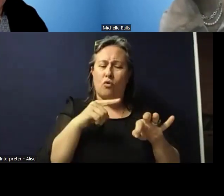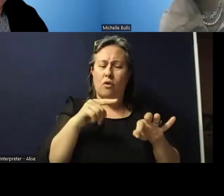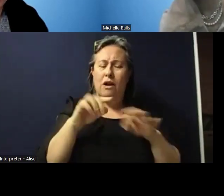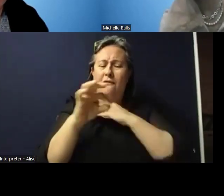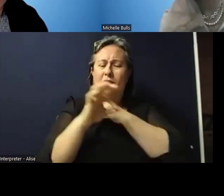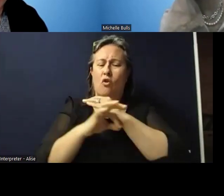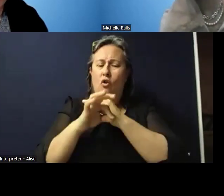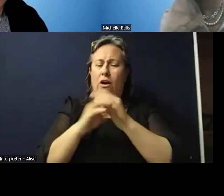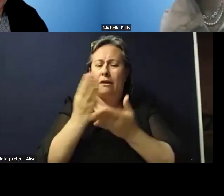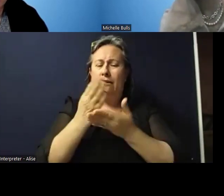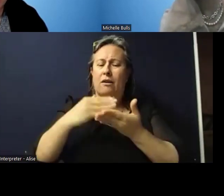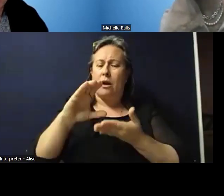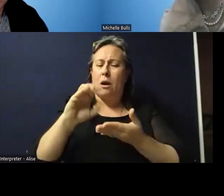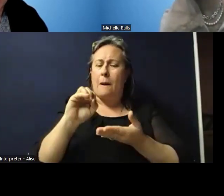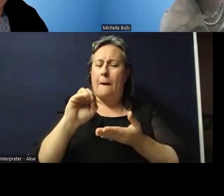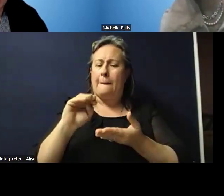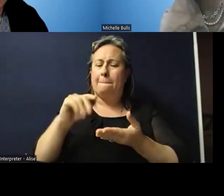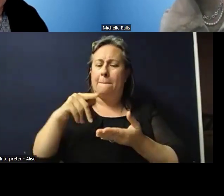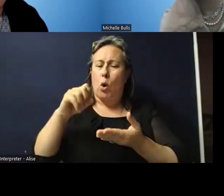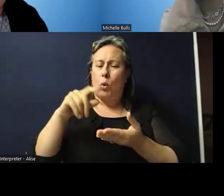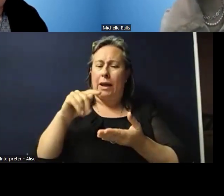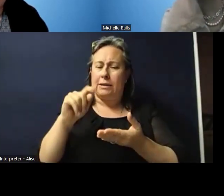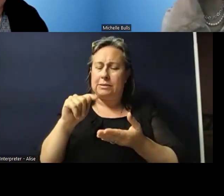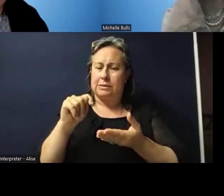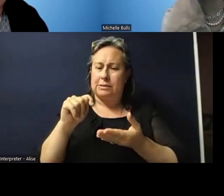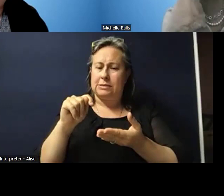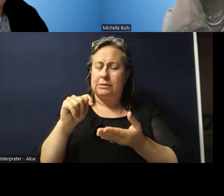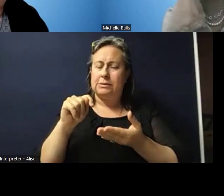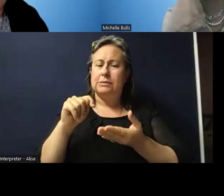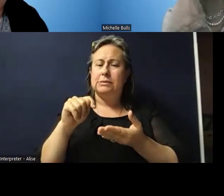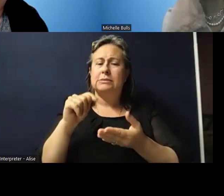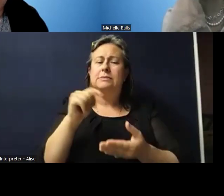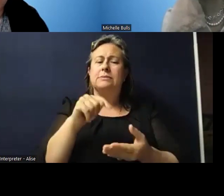as it's defined in the grants policy statement. The question on ...